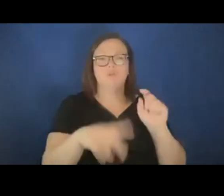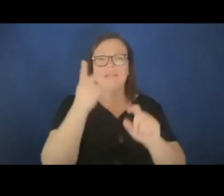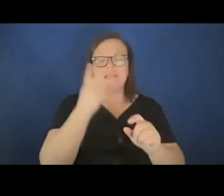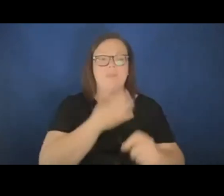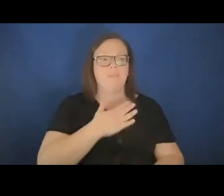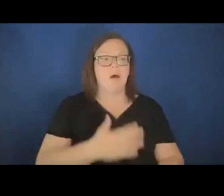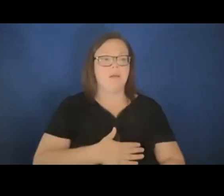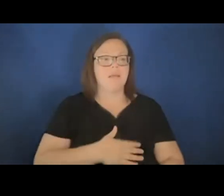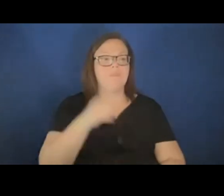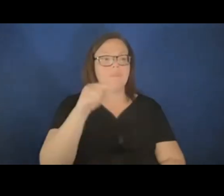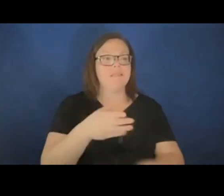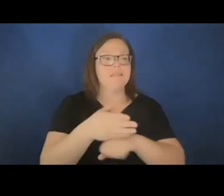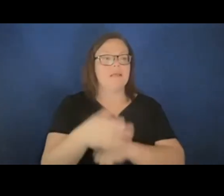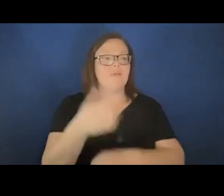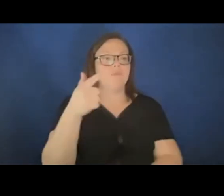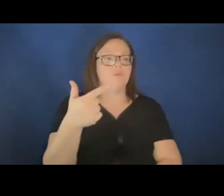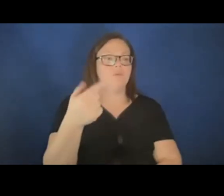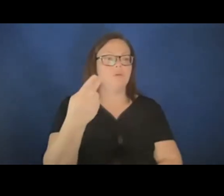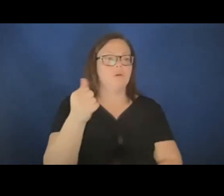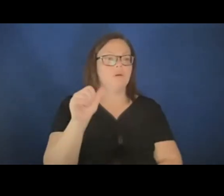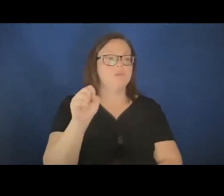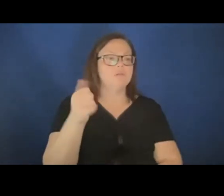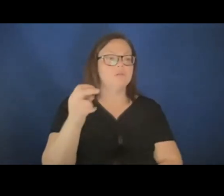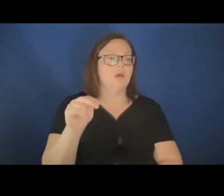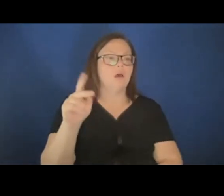is after Ghassan Kanafani.